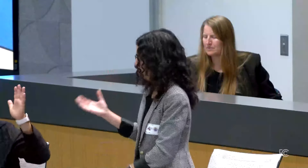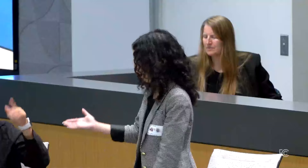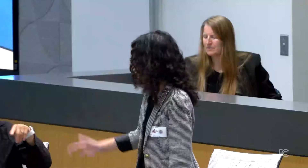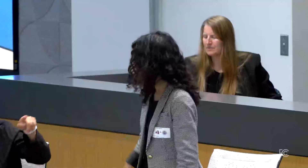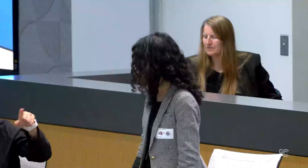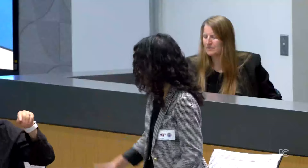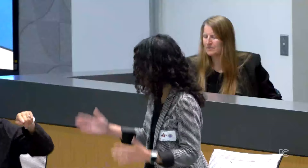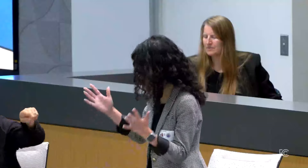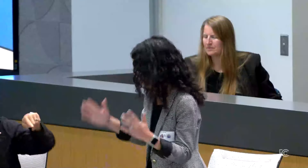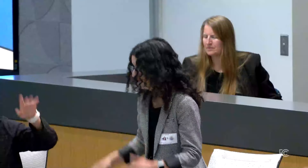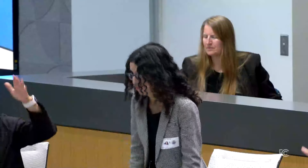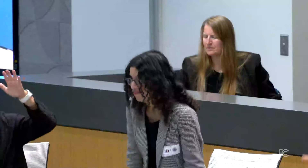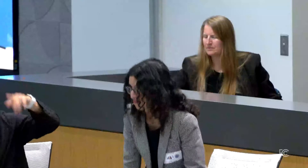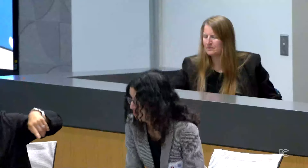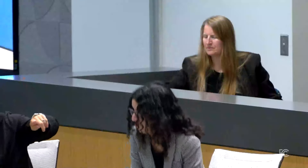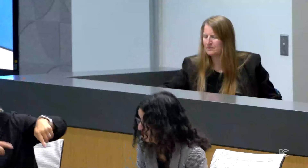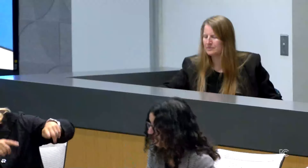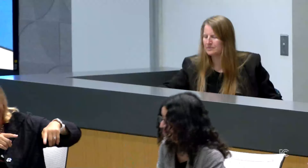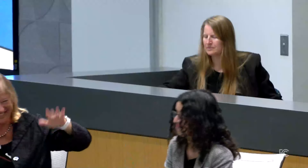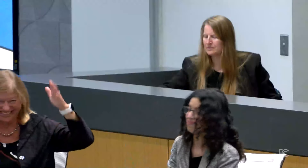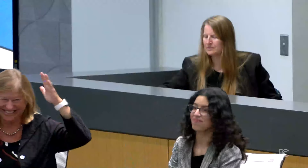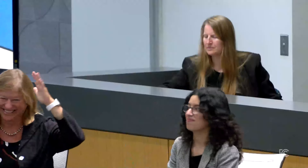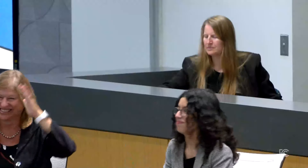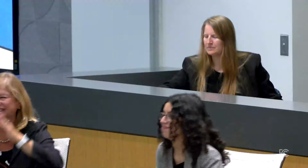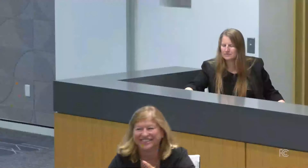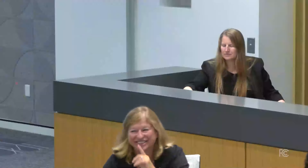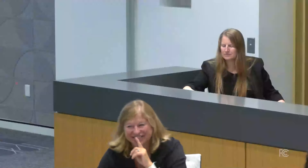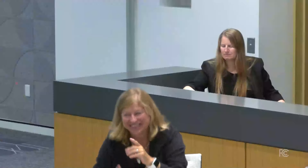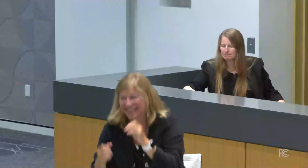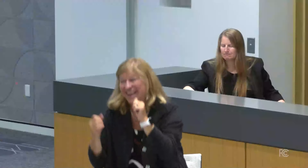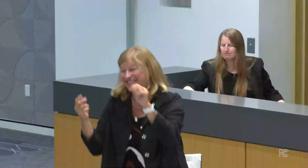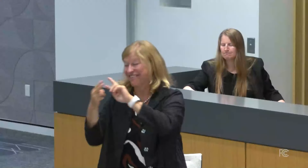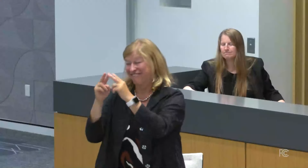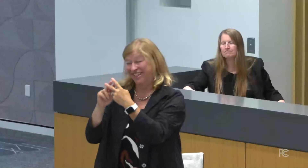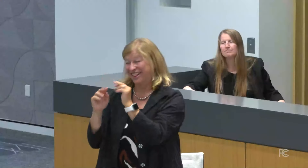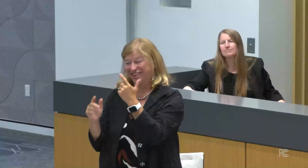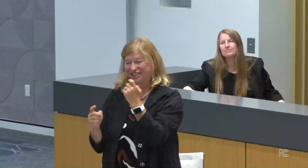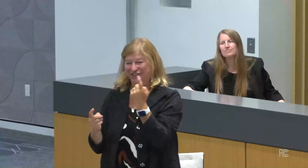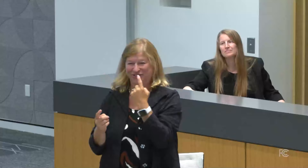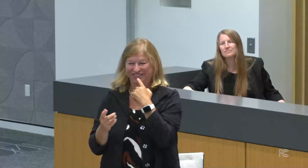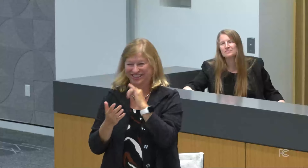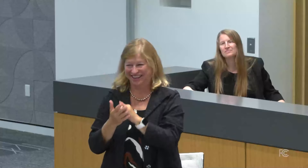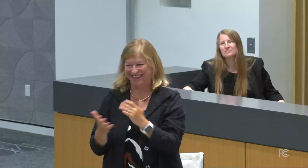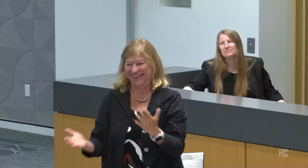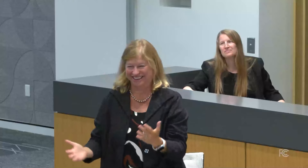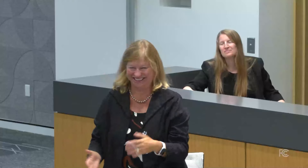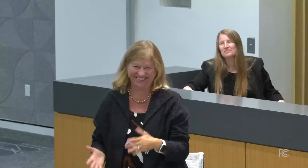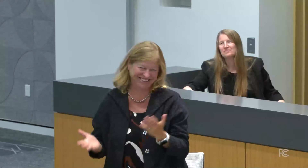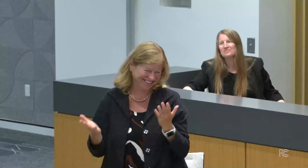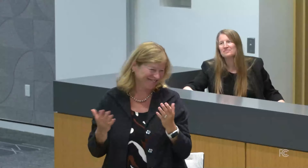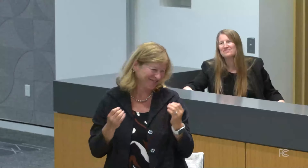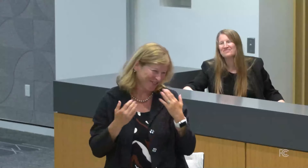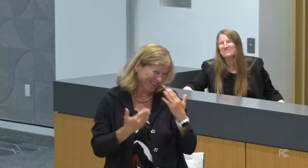AND IT'S HAPPENING. AND ALL OF YOU ARE PRESENT. SO I WOULD JUST LIKE TO ADD TO BOBBI'S COMMENTS ABOUT THE CHAIRWOMAN, WHAT SHE'S DONE.